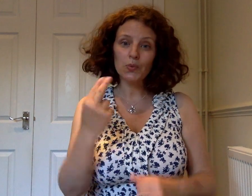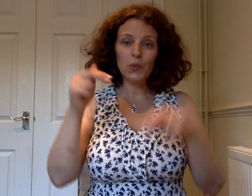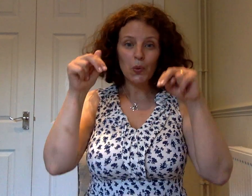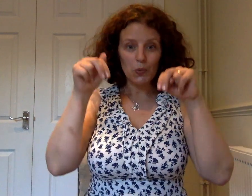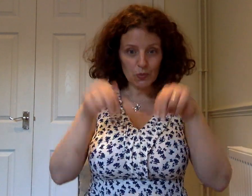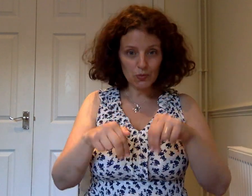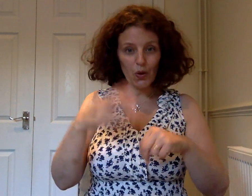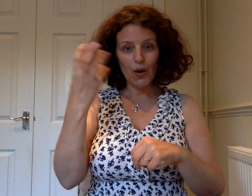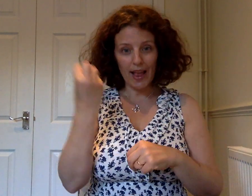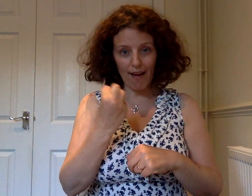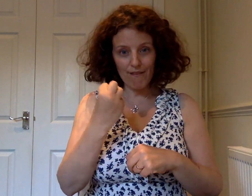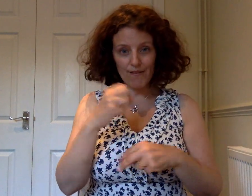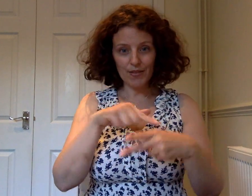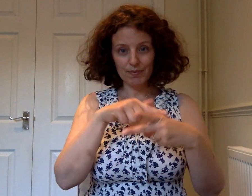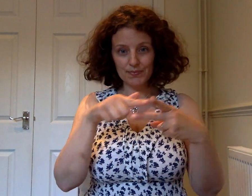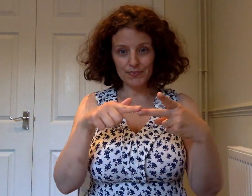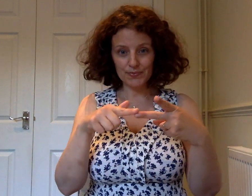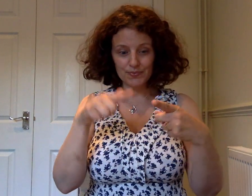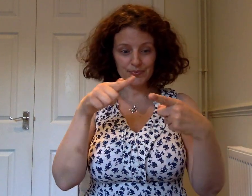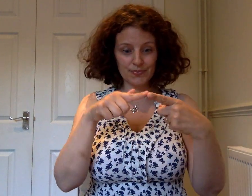I have 2 dogs.